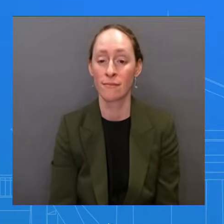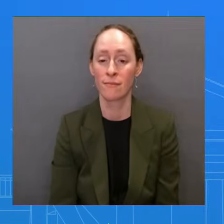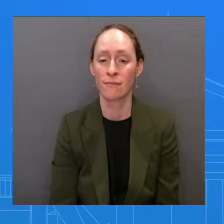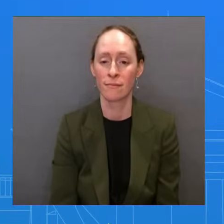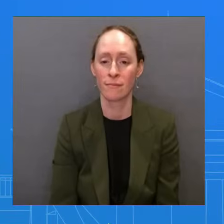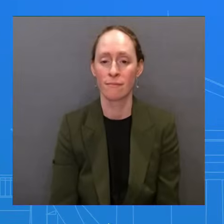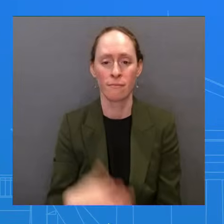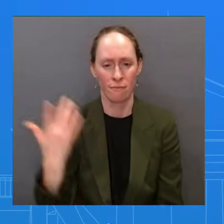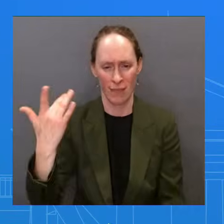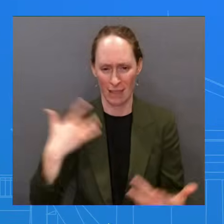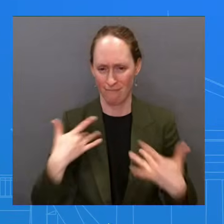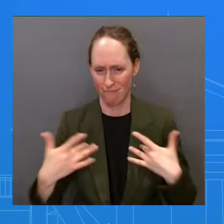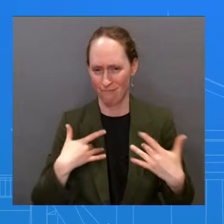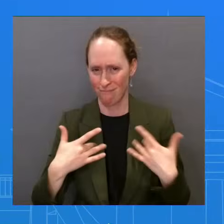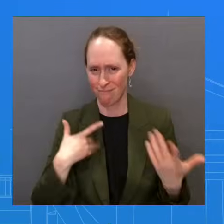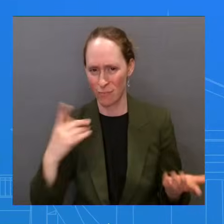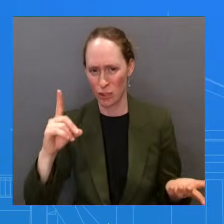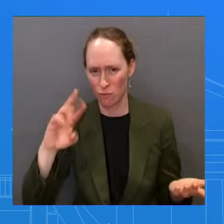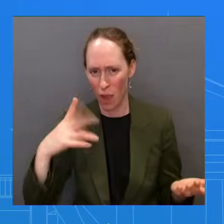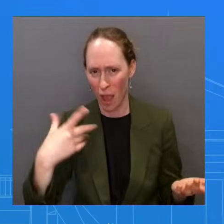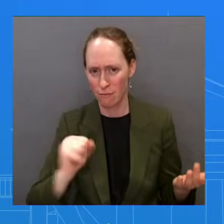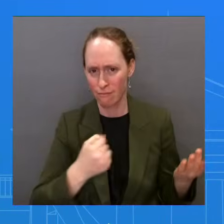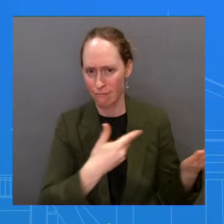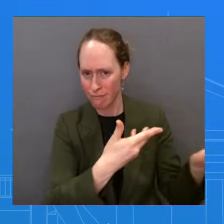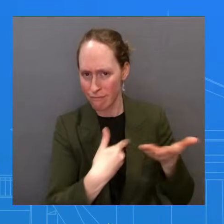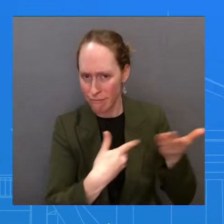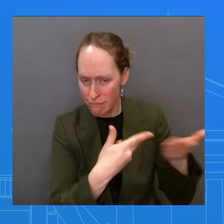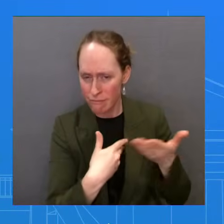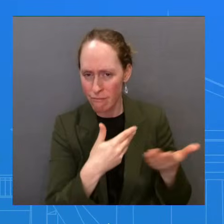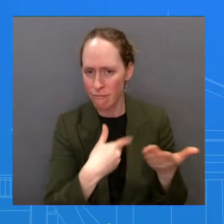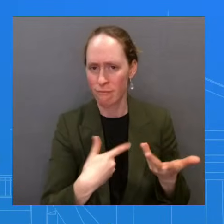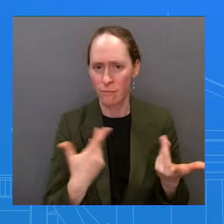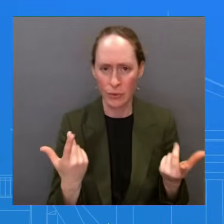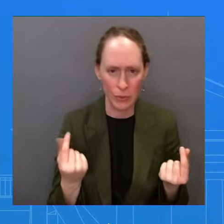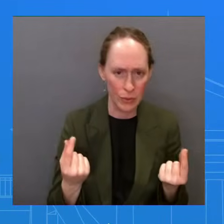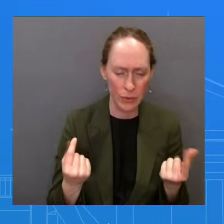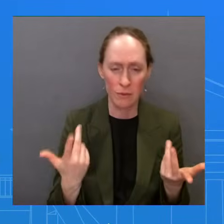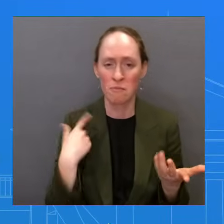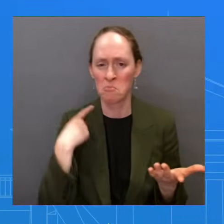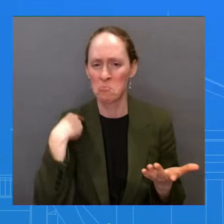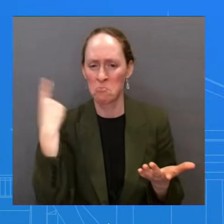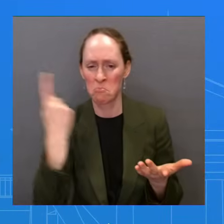Ms. Jean-Pierre: I'm not going to -- I'm not going to get into the timeline of it. As you know, we've been making preparations